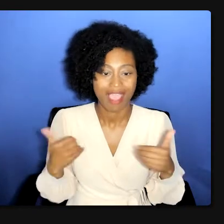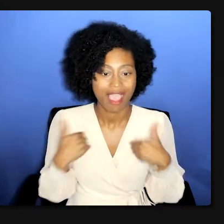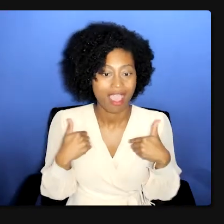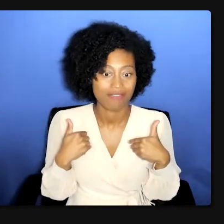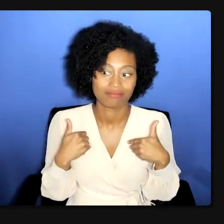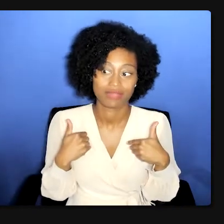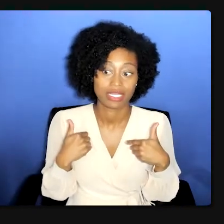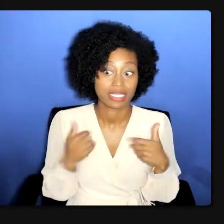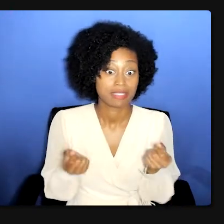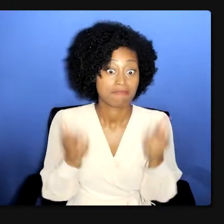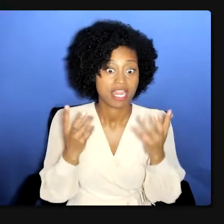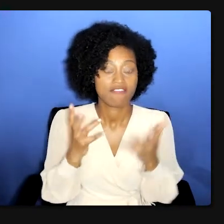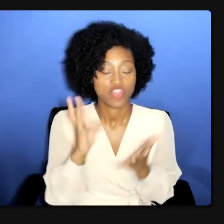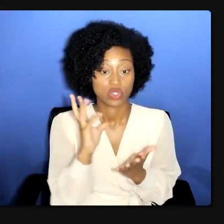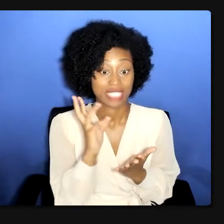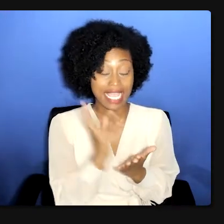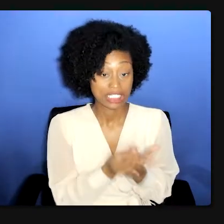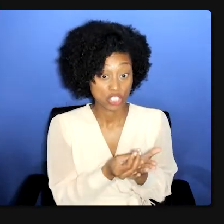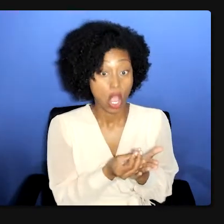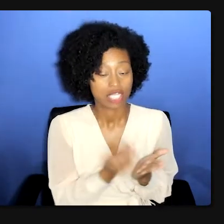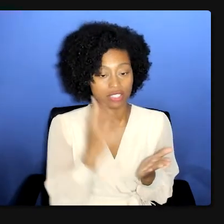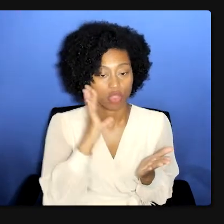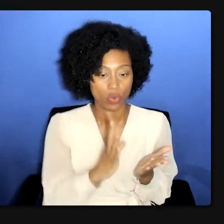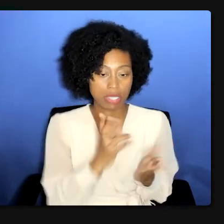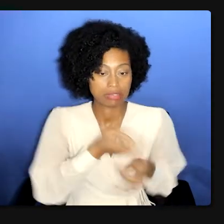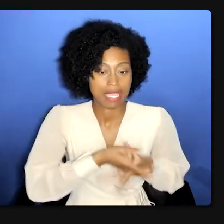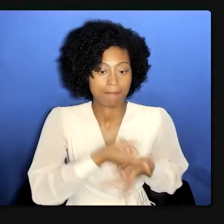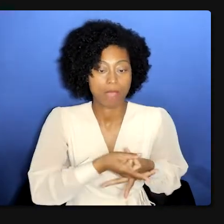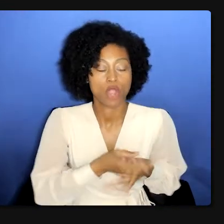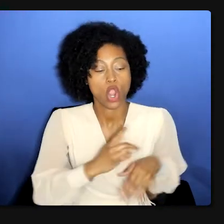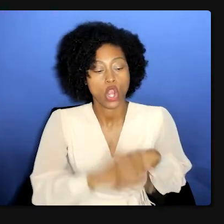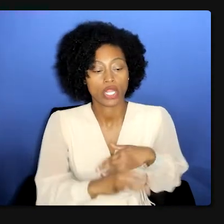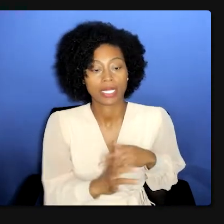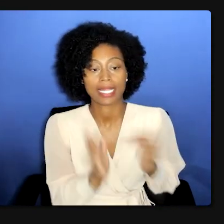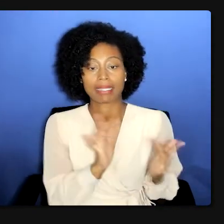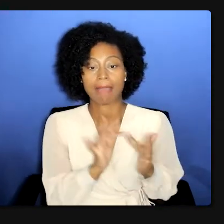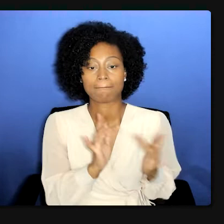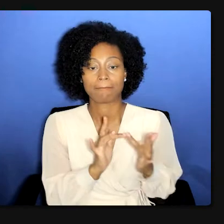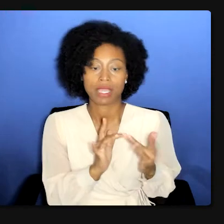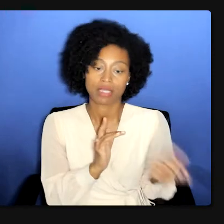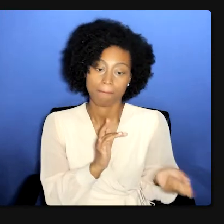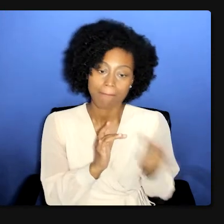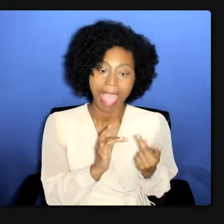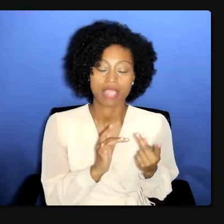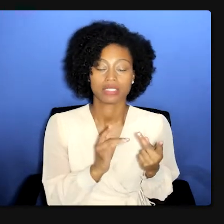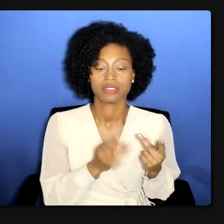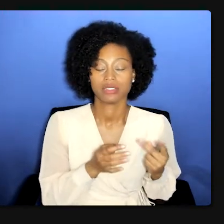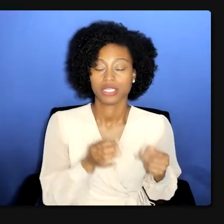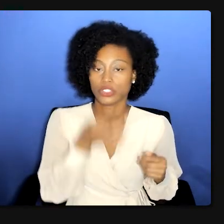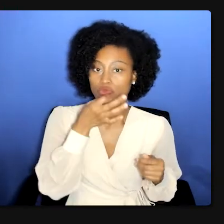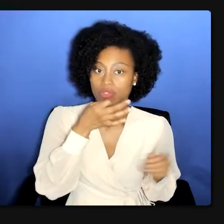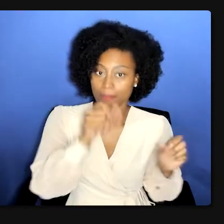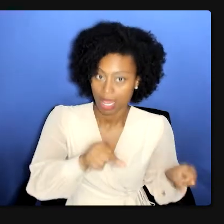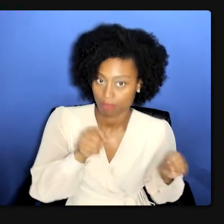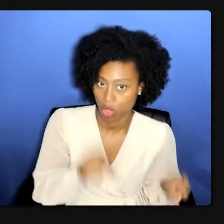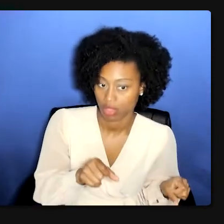as many of the installs come back early on in the experience as possible. So we had done our own analysis and we had realized